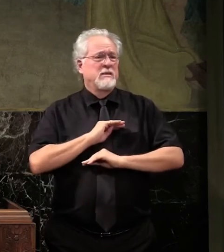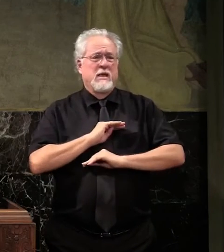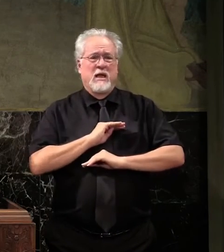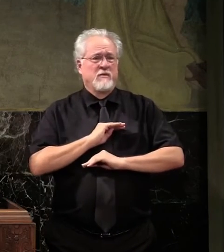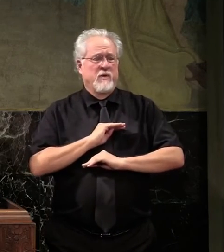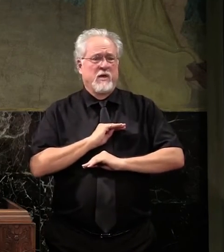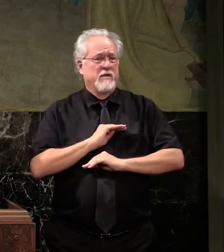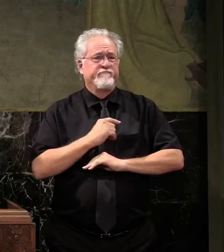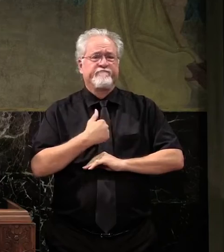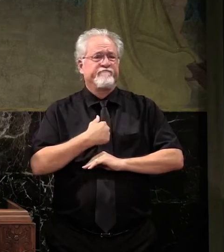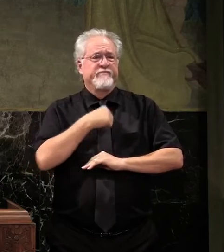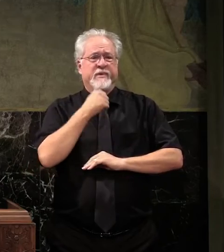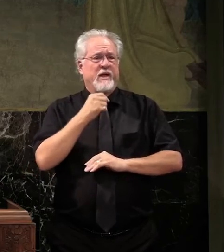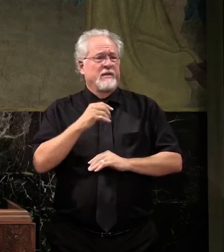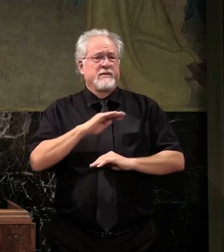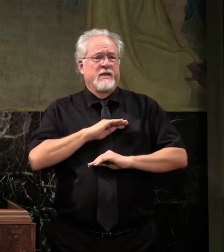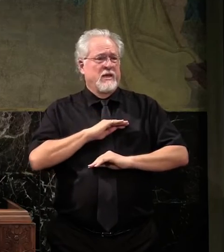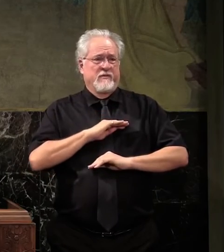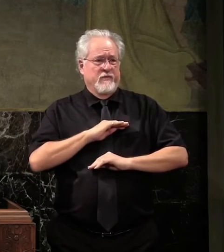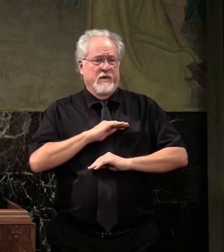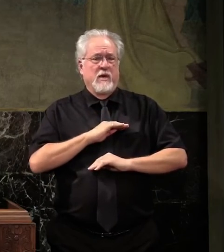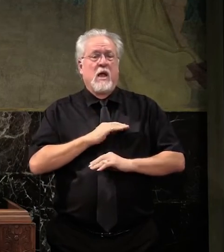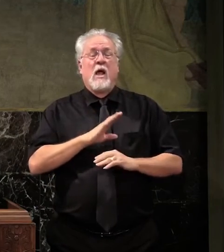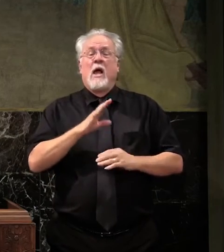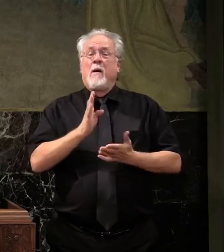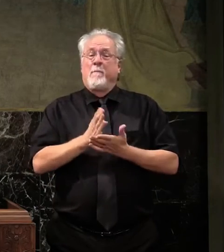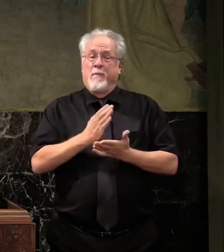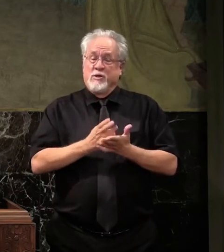I am NOT because while the budget is honest and disciplined and certainly